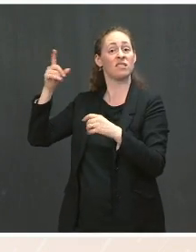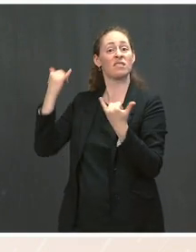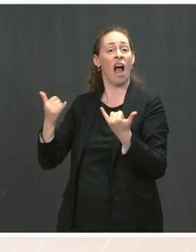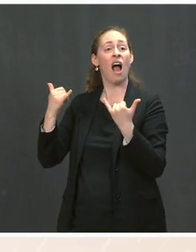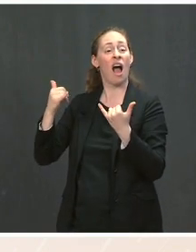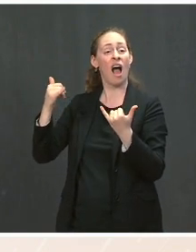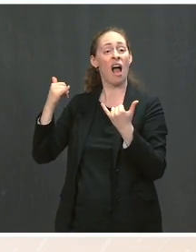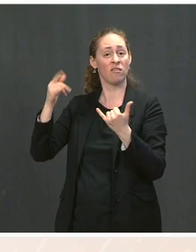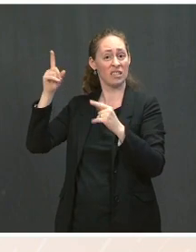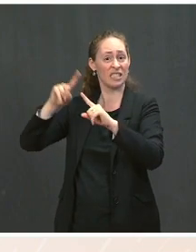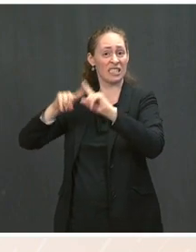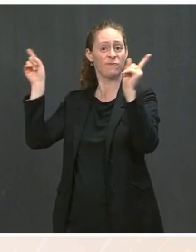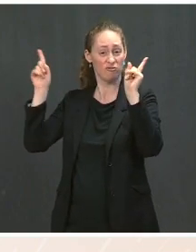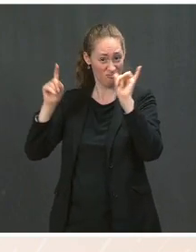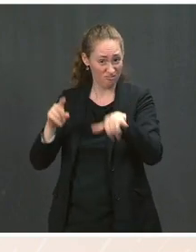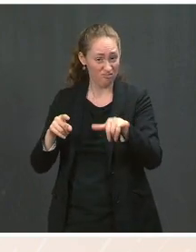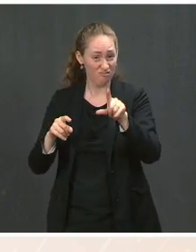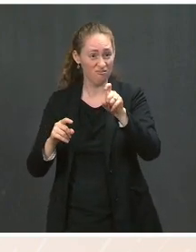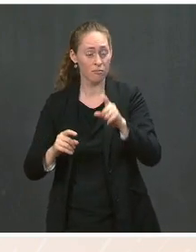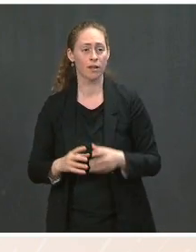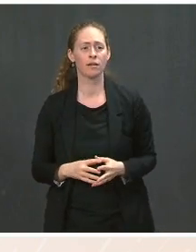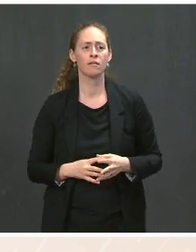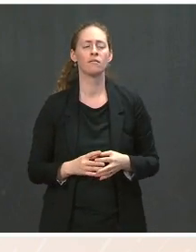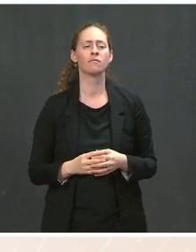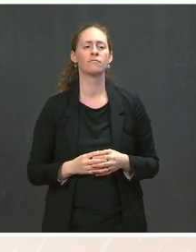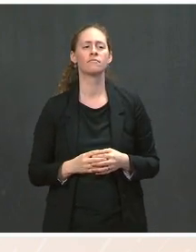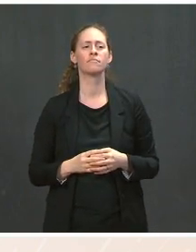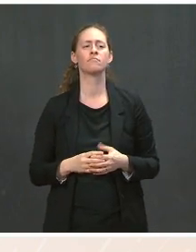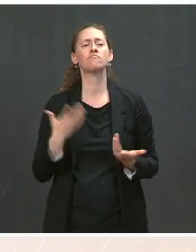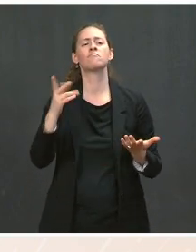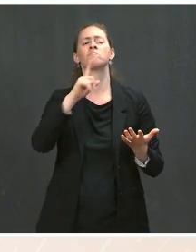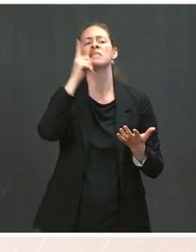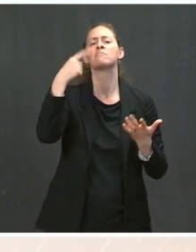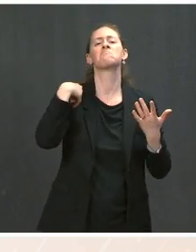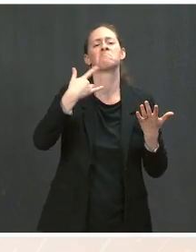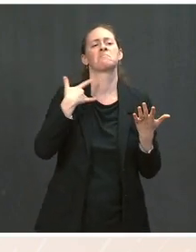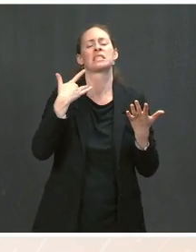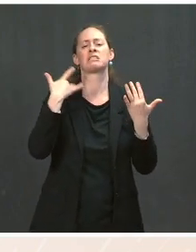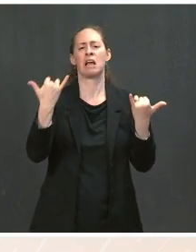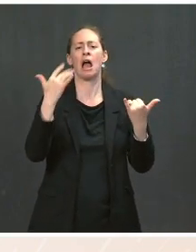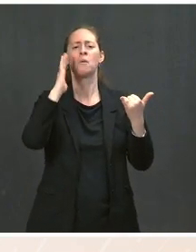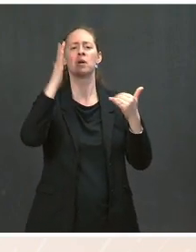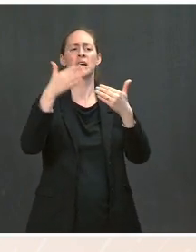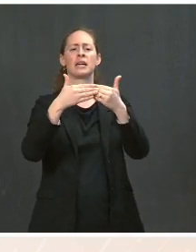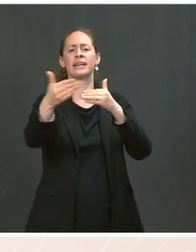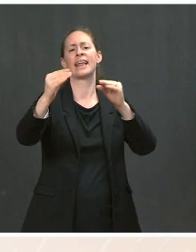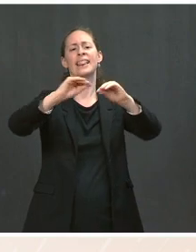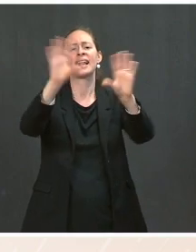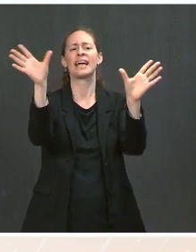Ms. Psaki: Well, I would say, first, we're going to be clear with Russia that we will impose consequences when warranted